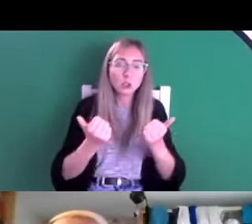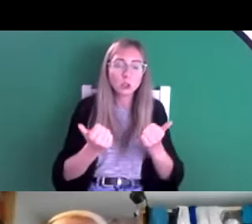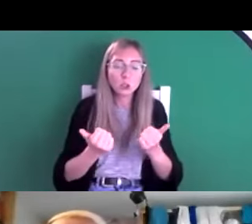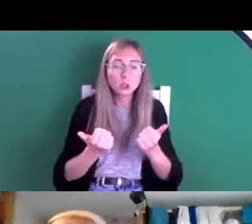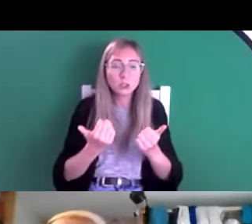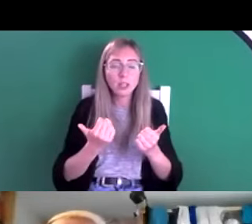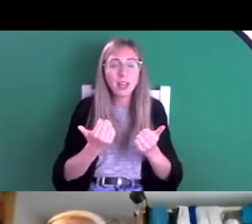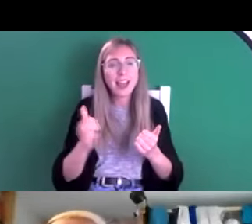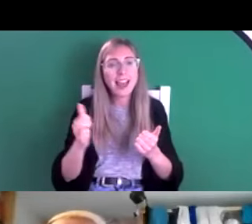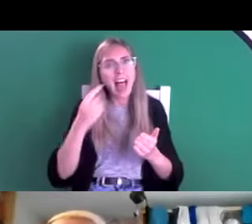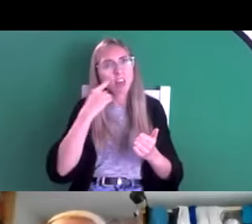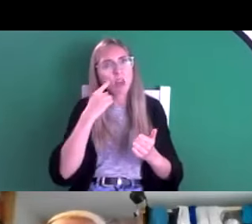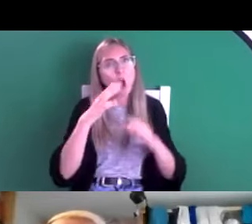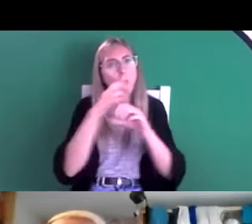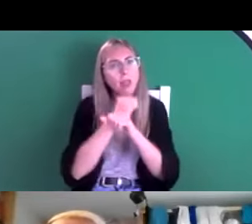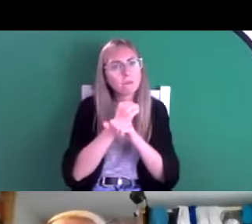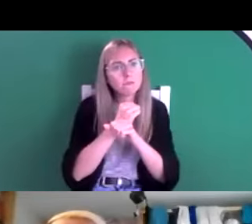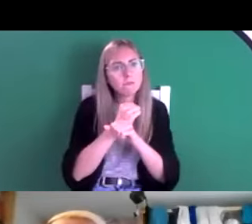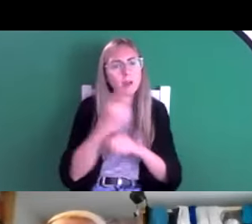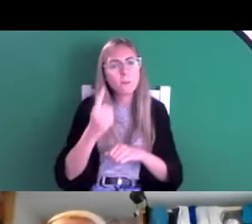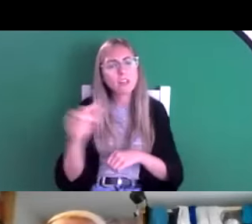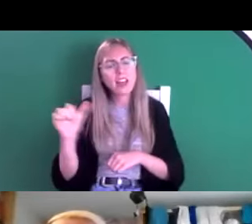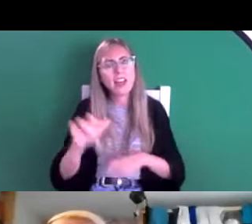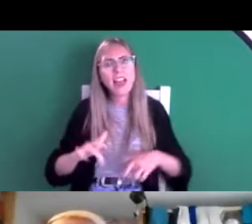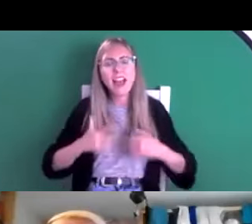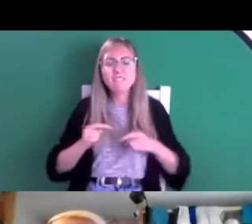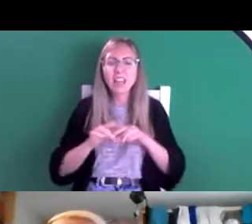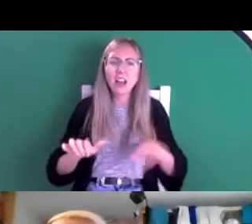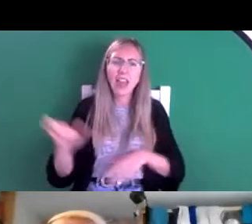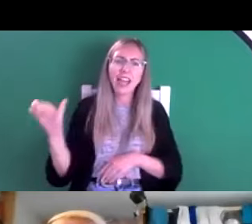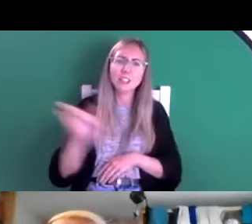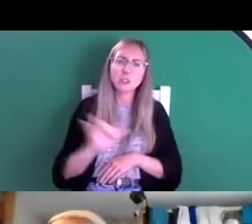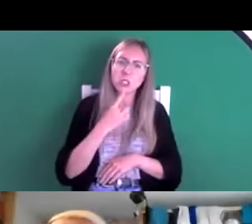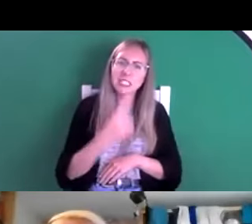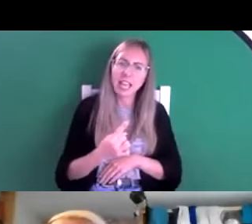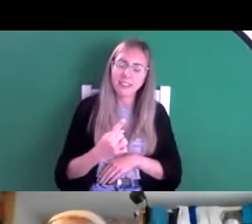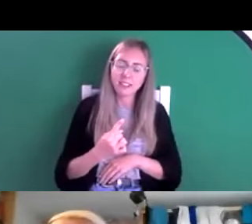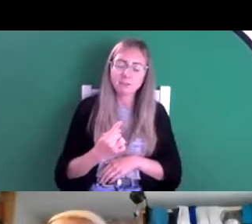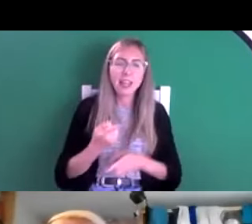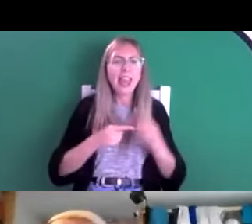but i feel like i have to say it if you aren't selected and these are old public